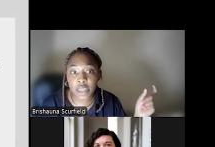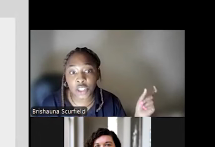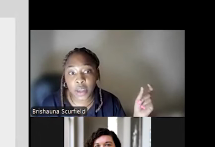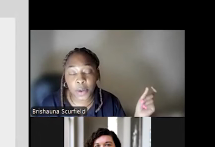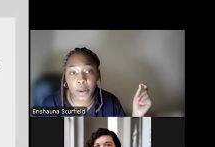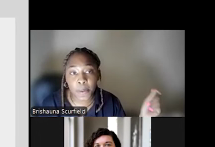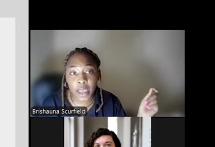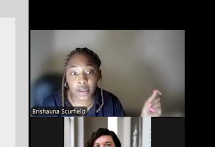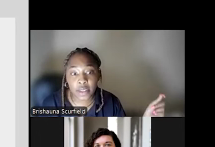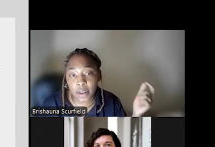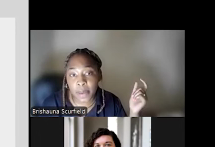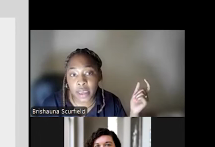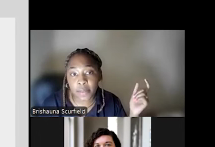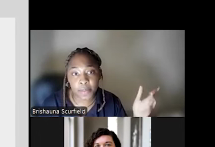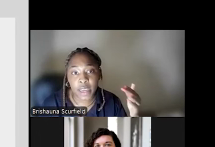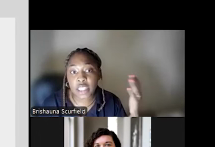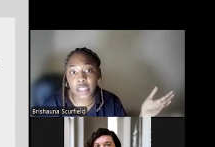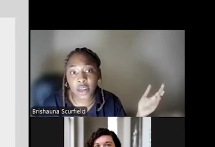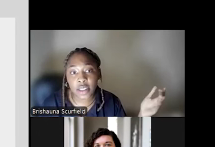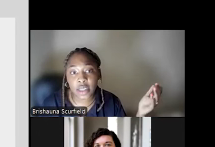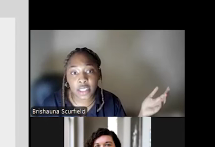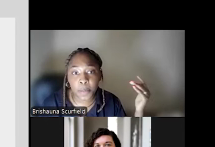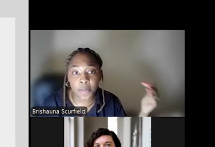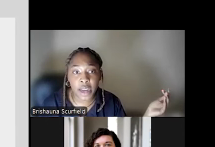the issues that we're going to point out is going to be it's listed on the list that we'll provide